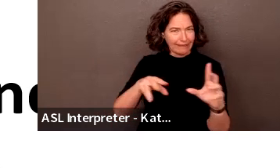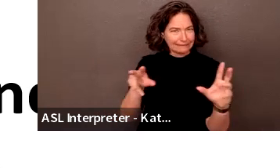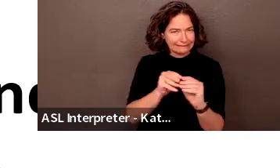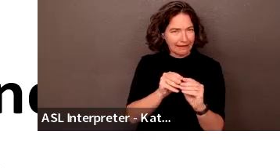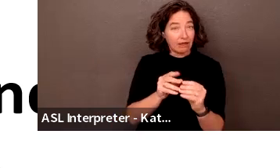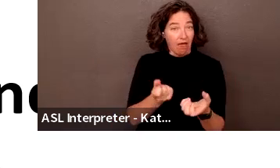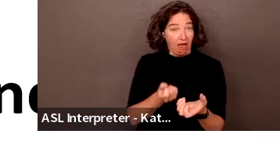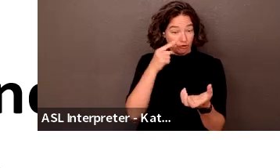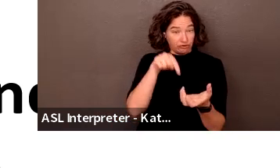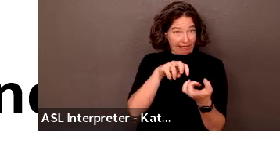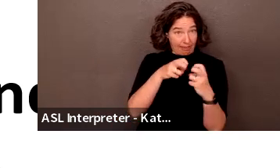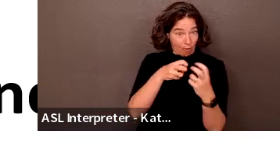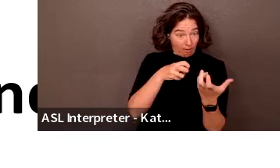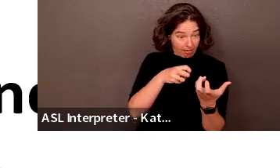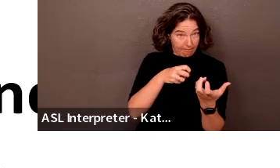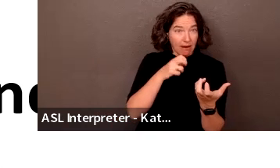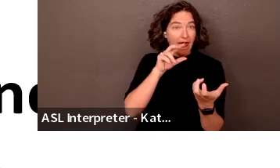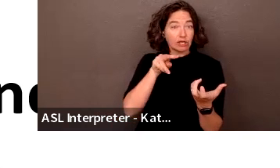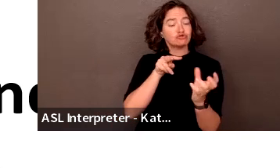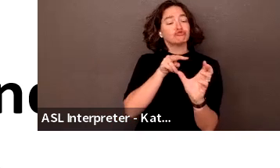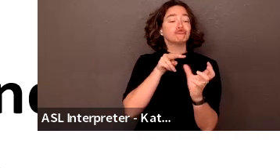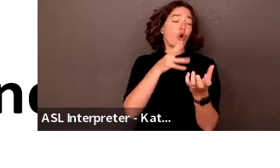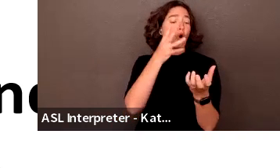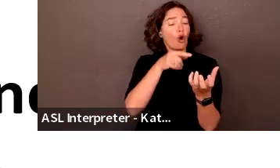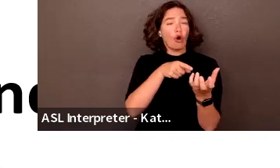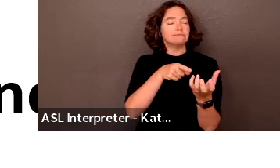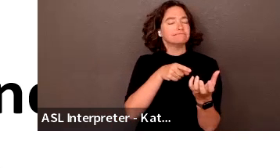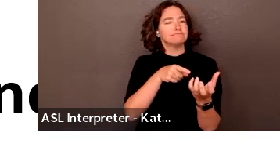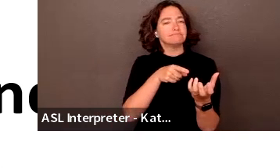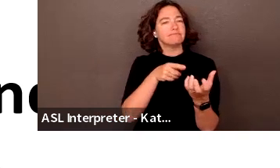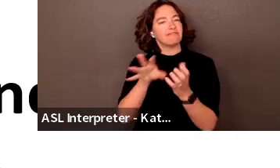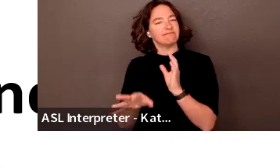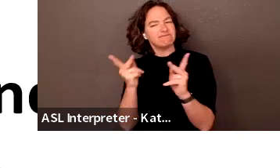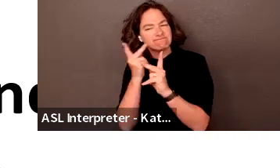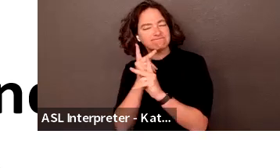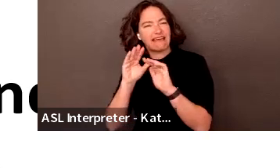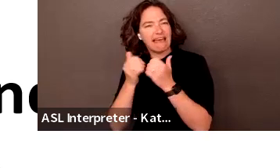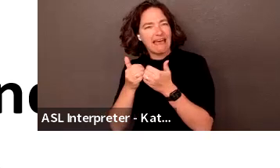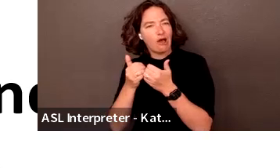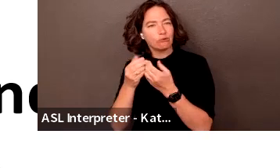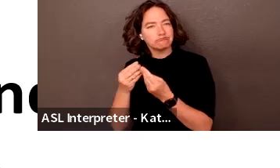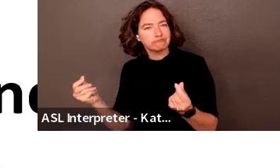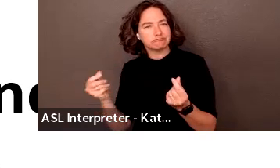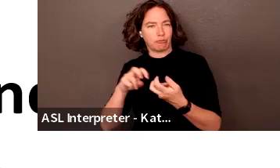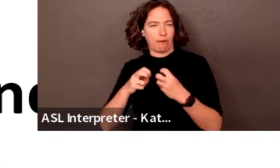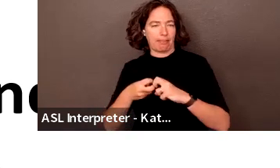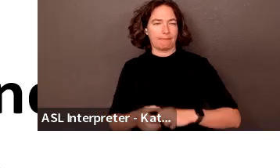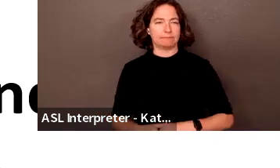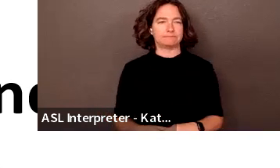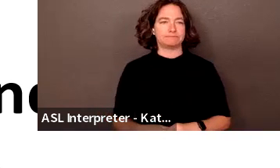about what people know. We want to focus on solutions, not just admire the problem. We know there's problems. That's why we